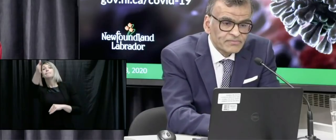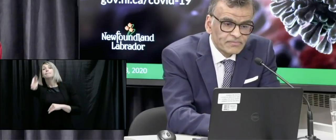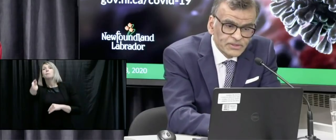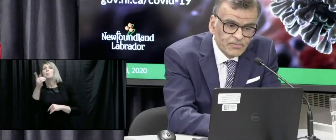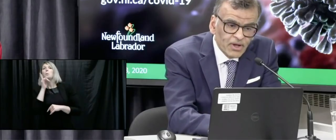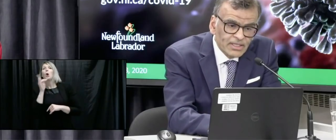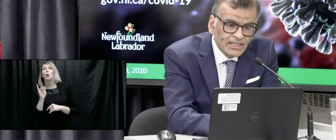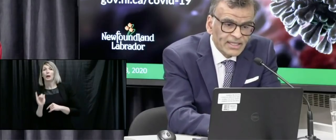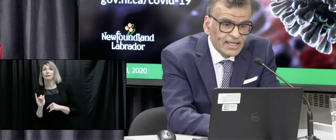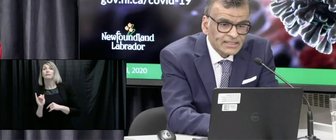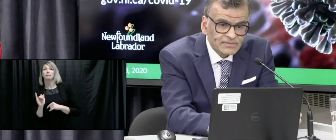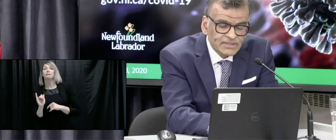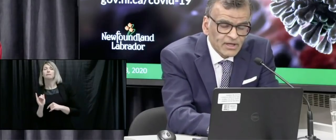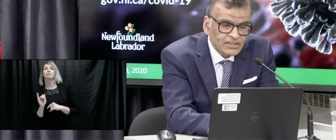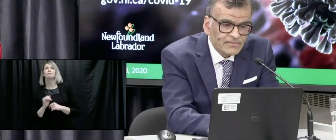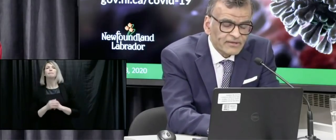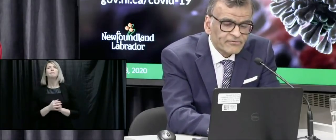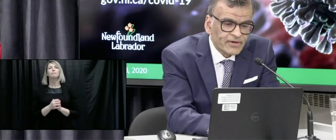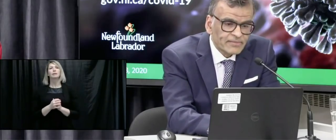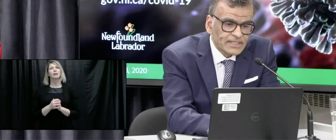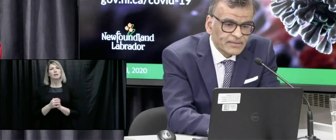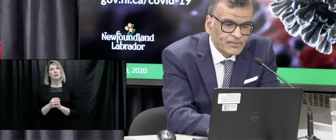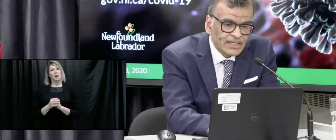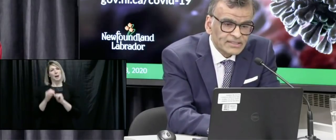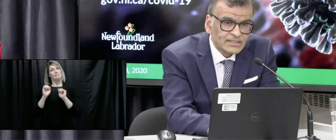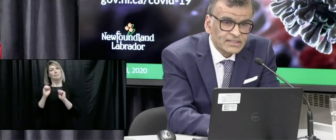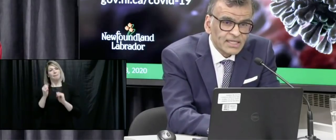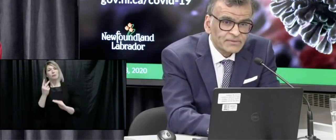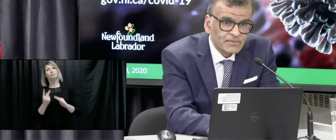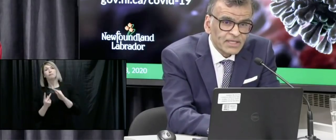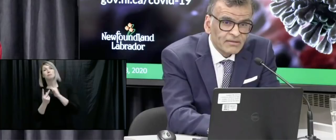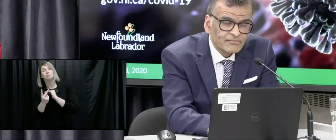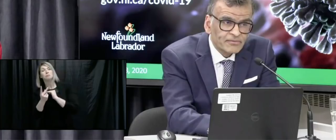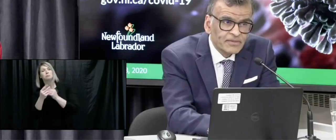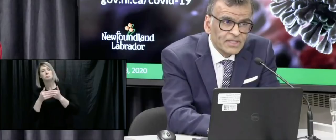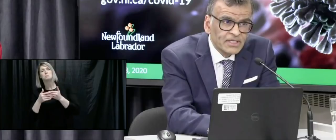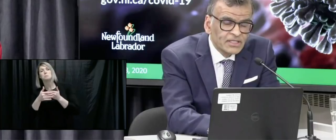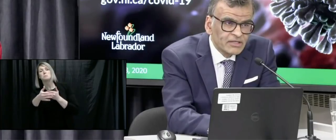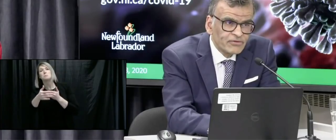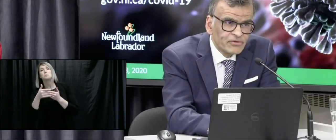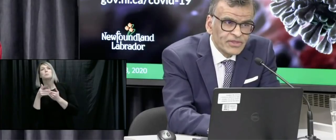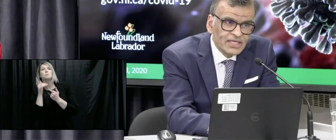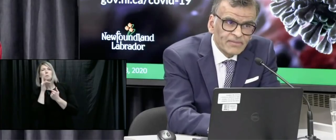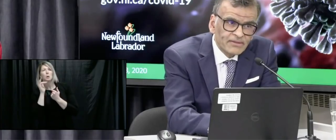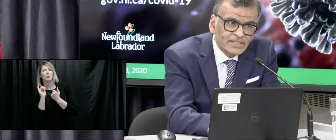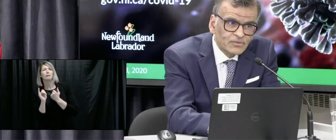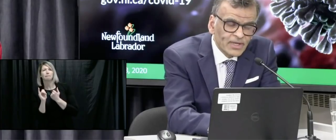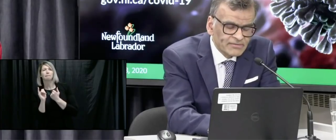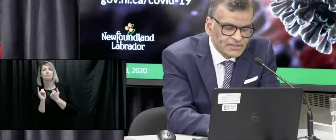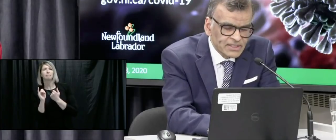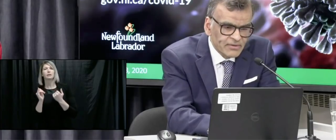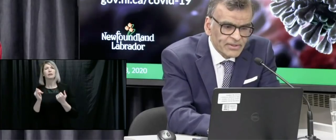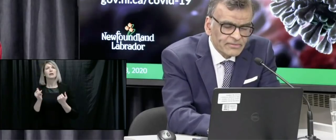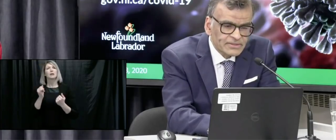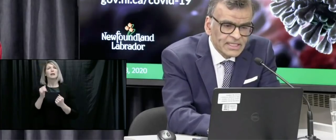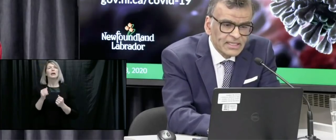AND THEN PROJECT IT. SOME MODELING HAS BEEN TALKED ABOUT A FAIR BIT IN THE PRESS IS